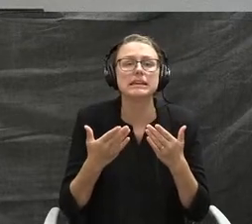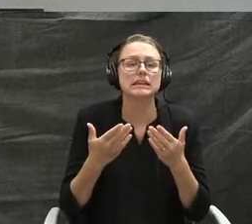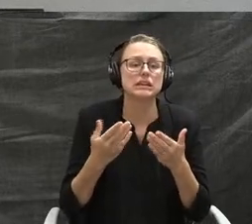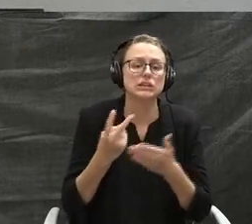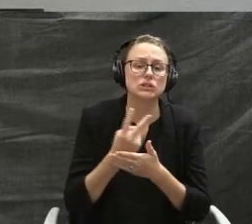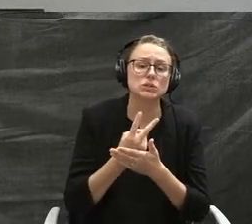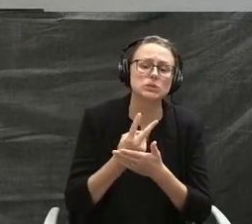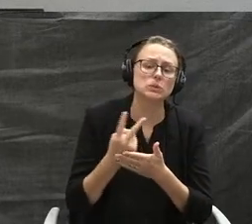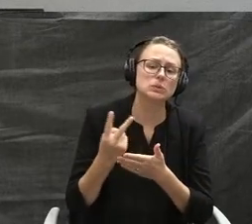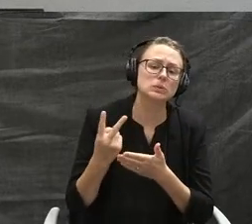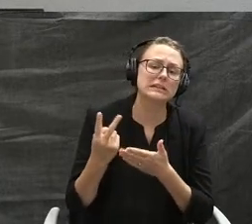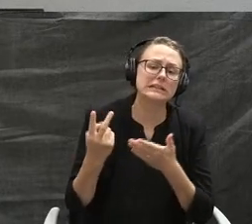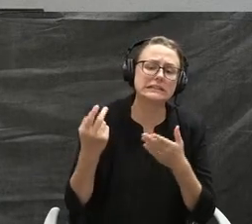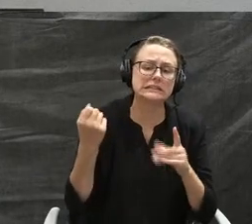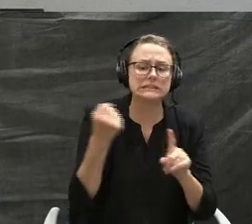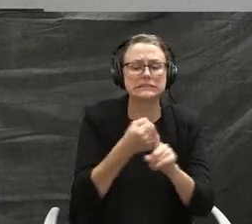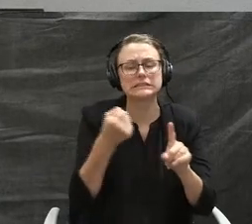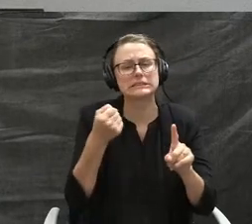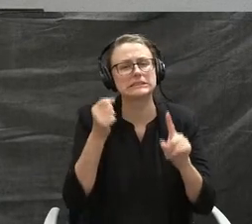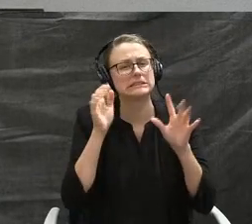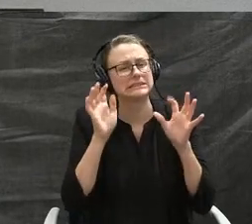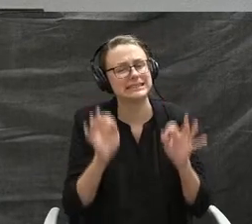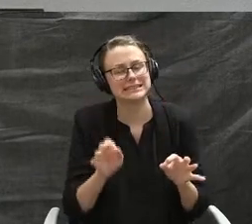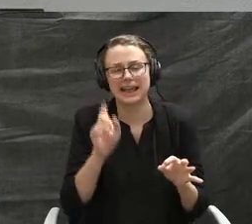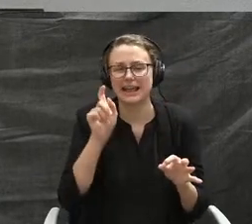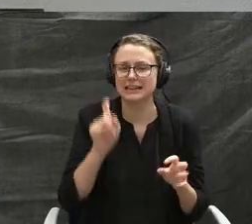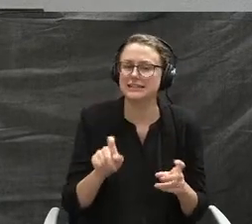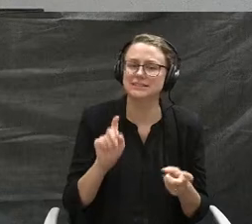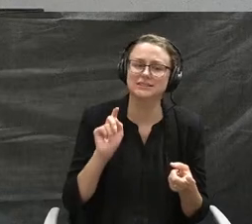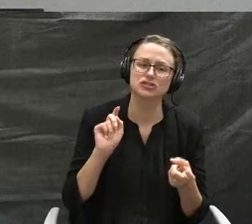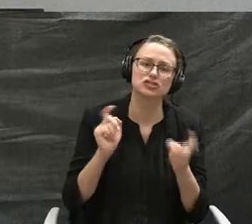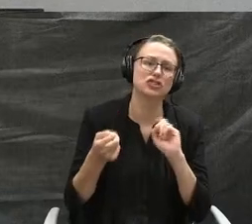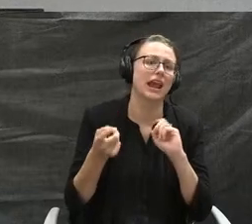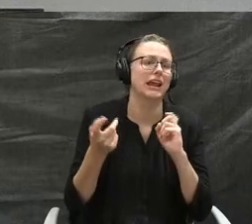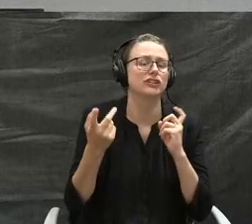class and they have to change. You know, for one reason or